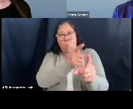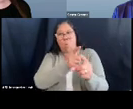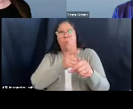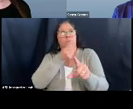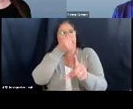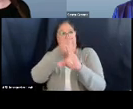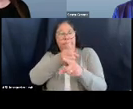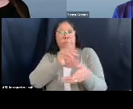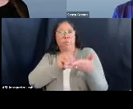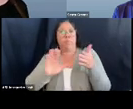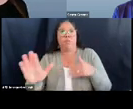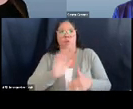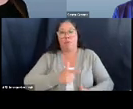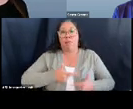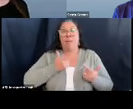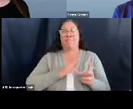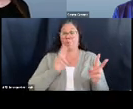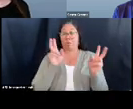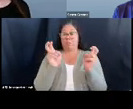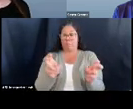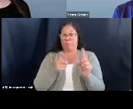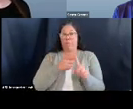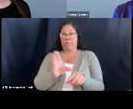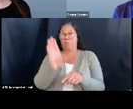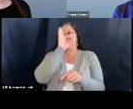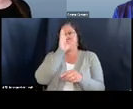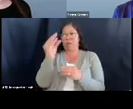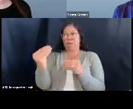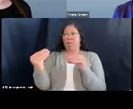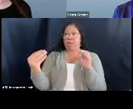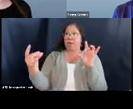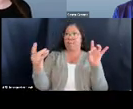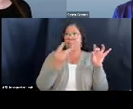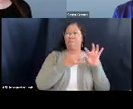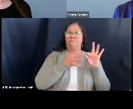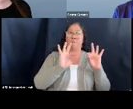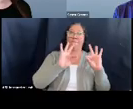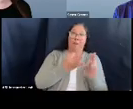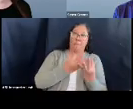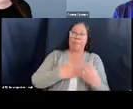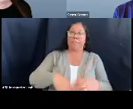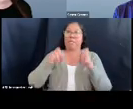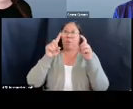Our topics are generated from direct input from both families and educators in California.